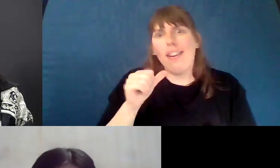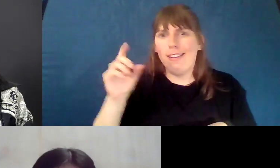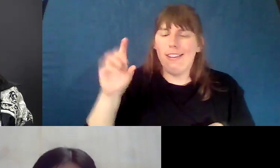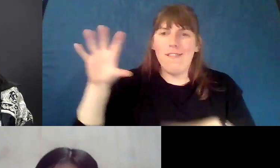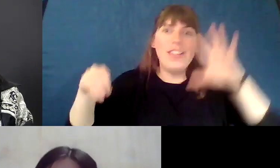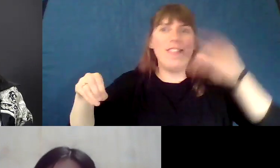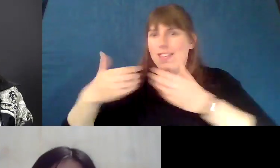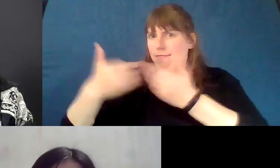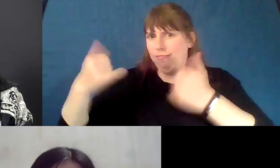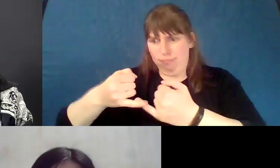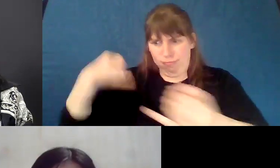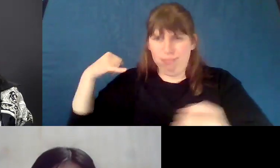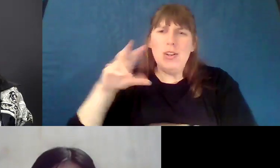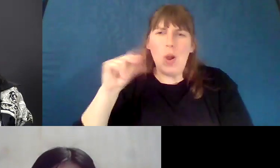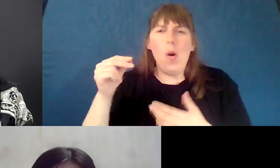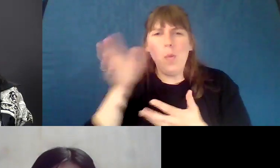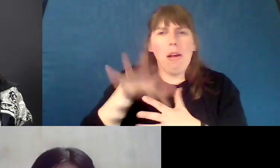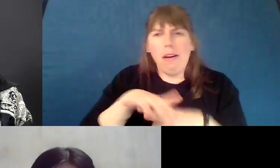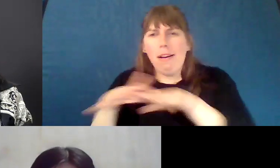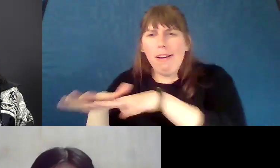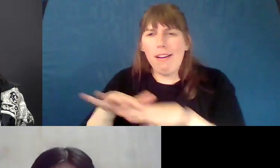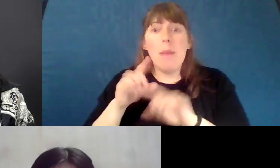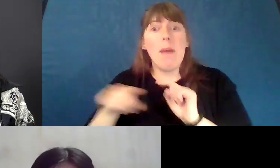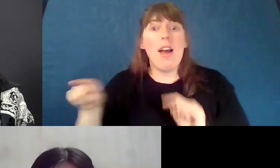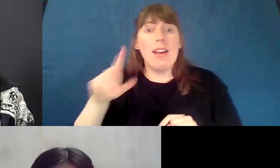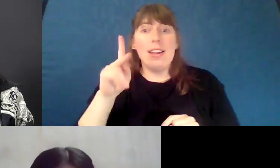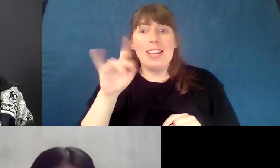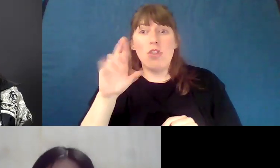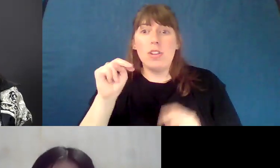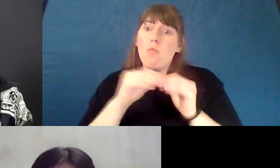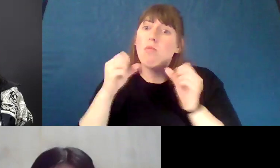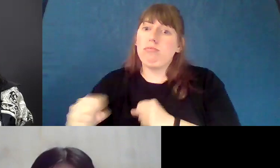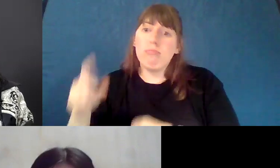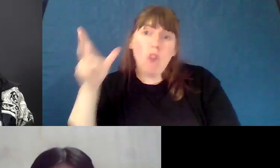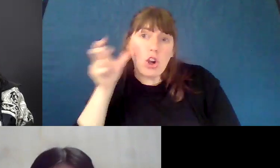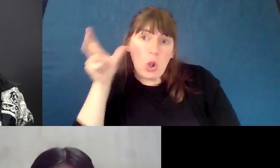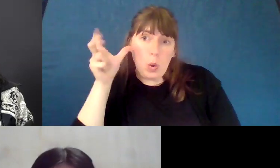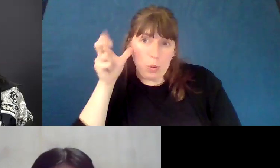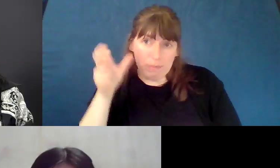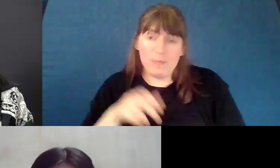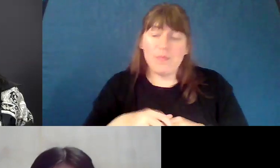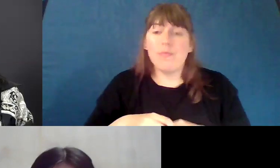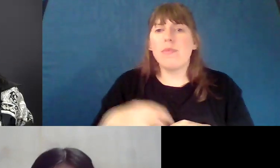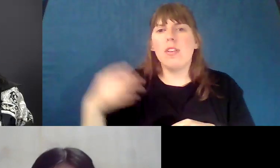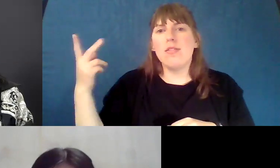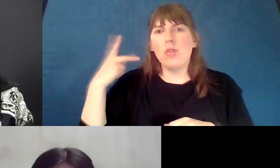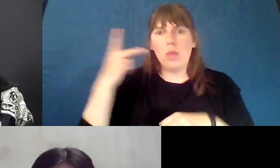but like, Kiran does a lot of direction with the audio team. So we do kind of set up a way that